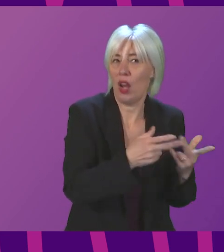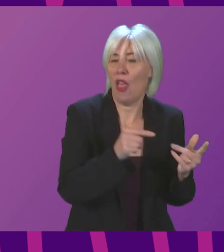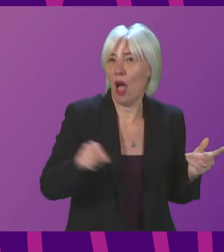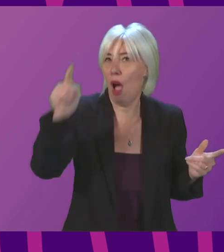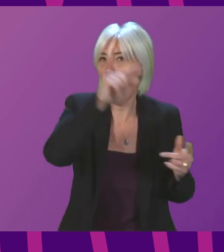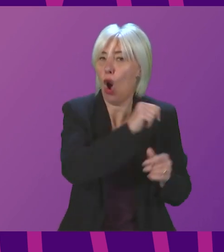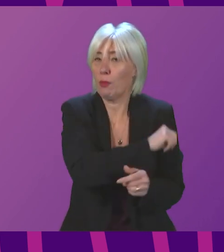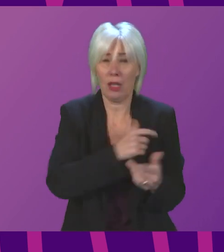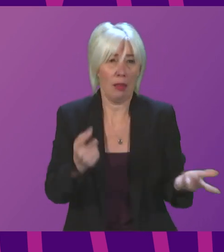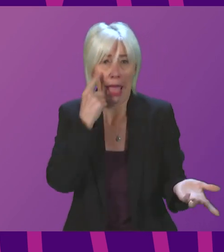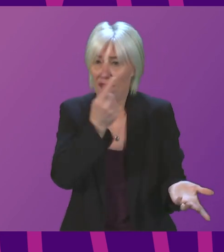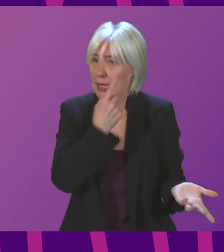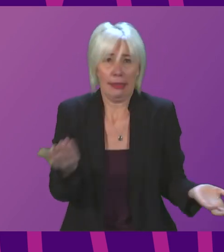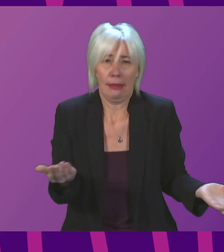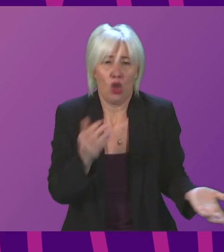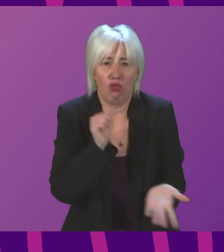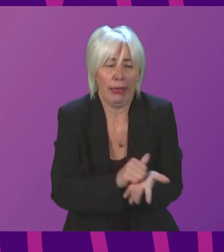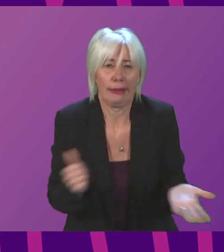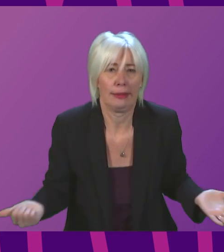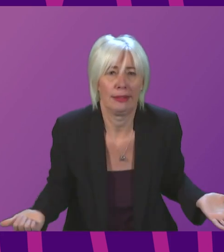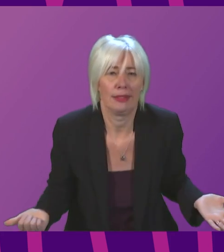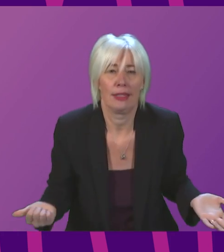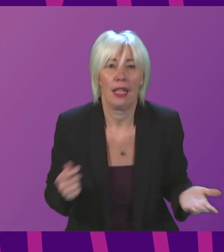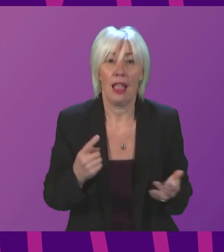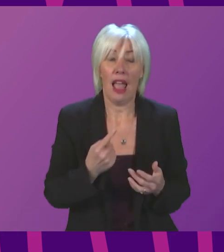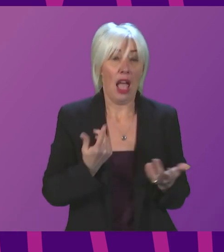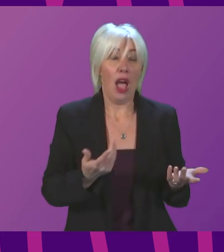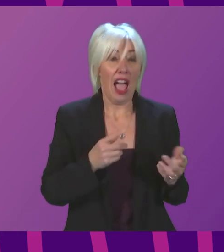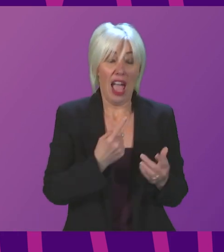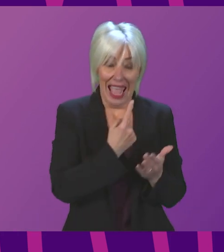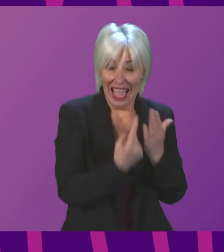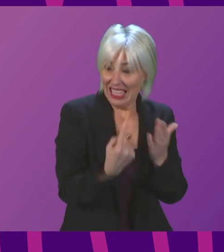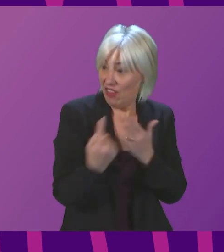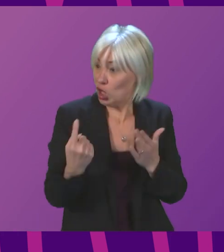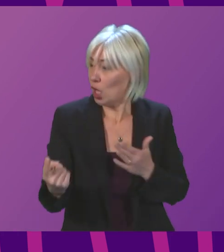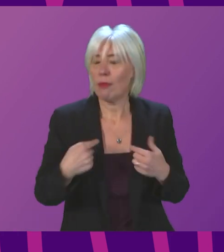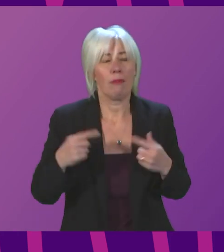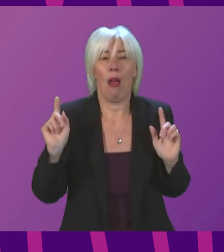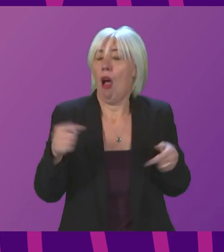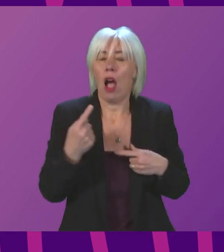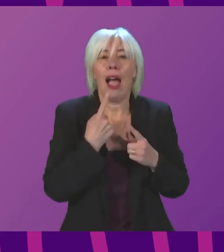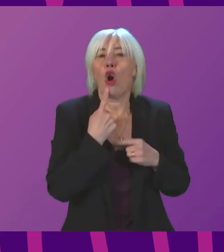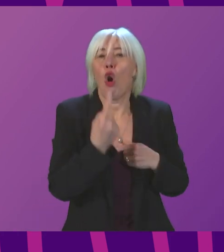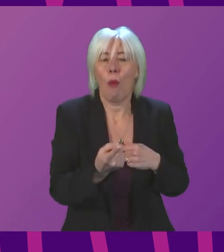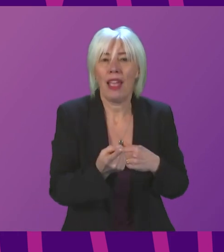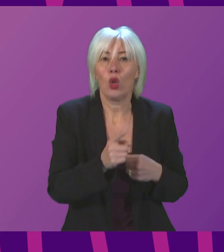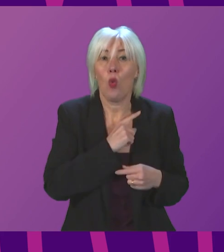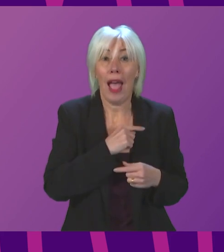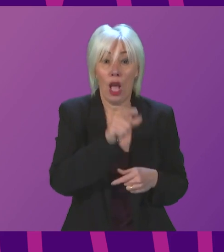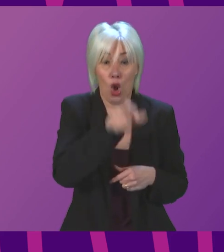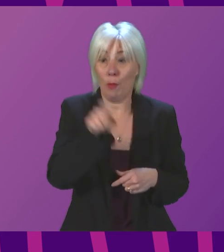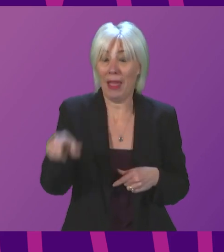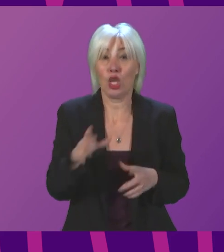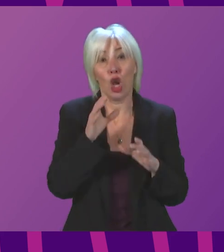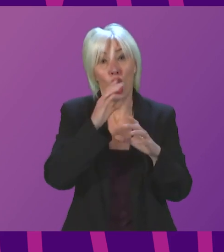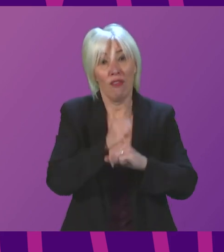not bear that out. I am unable to comment on individual cases because of patient confidentiality,